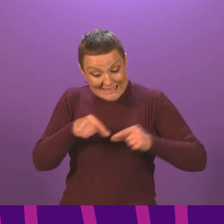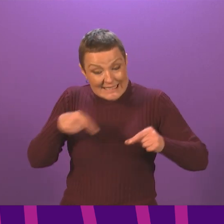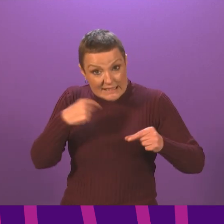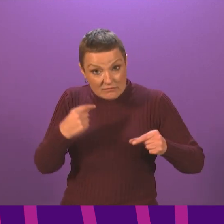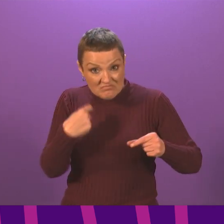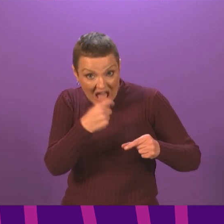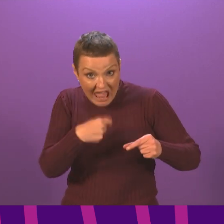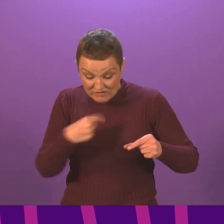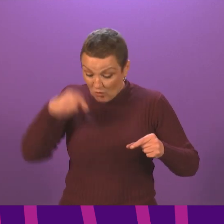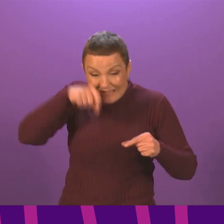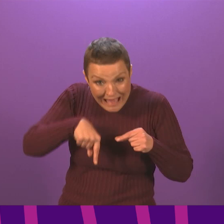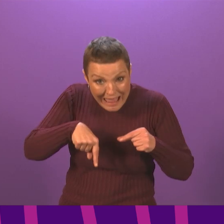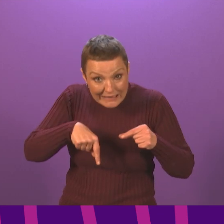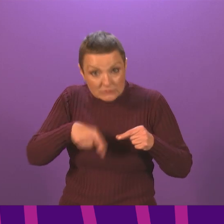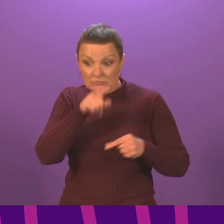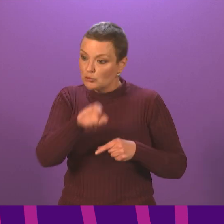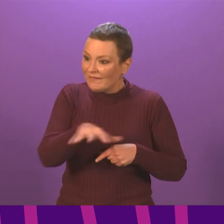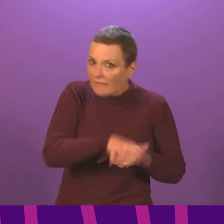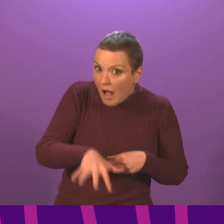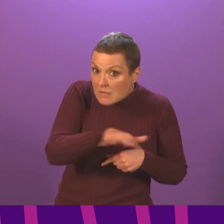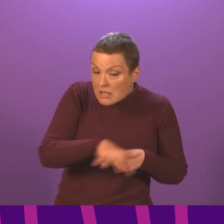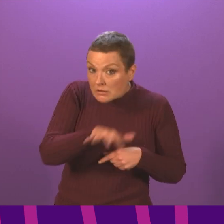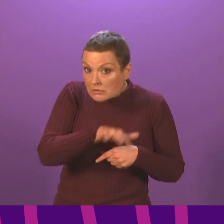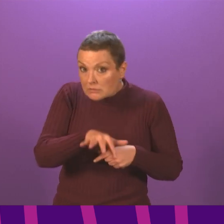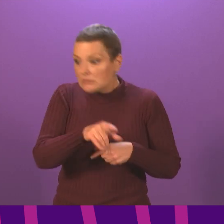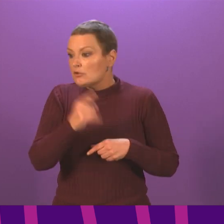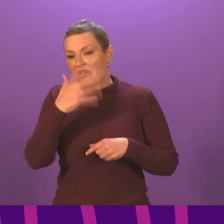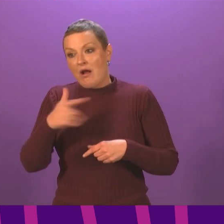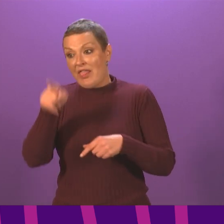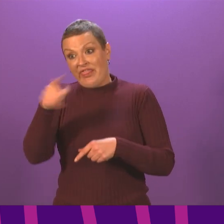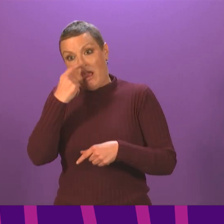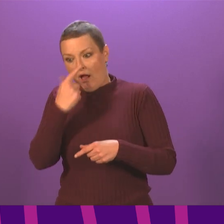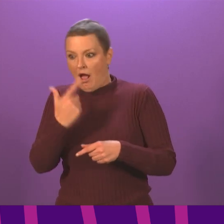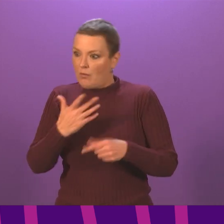home residents and their families to allow them to have loved ones close to them at Christmas,